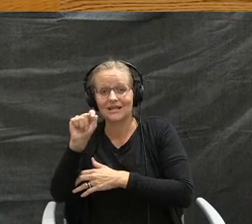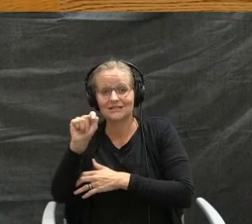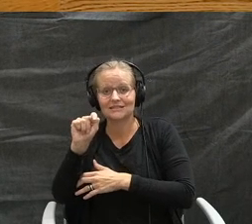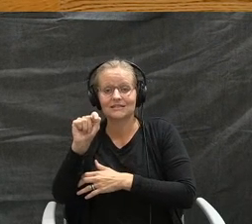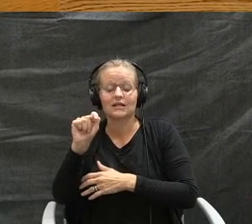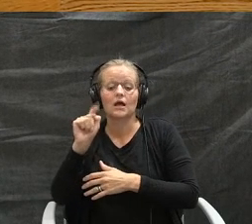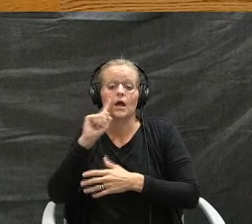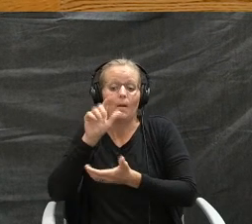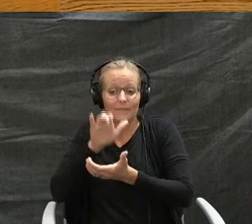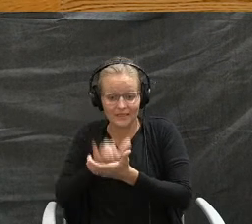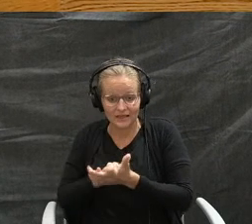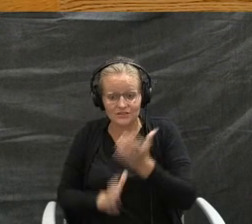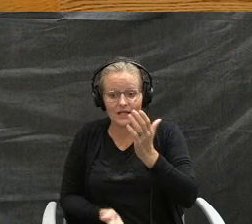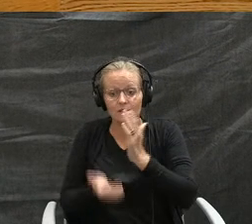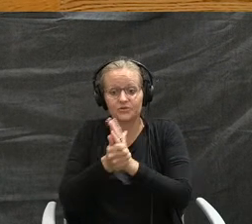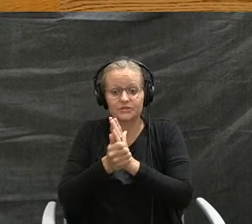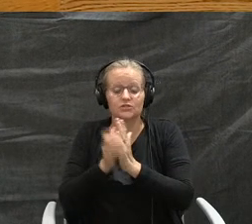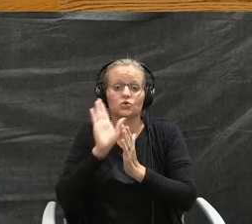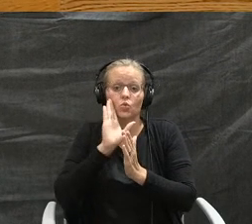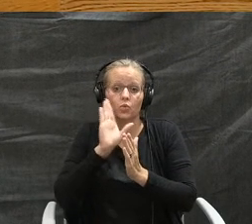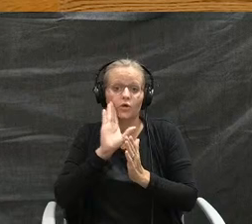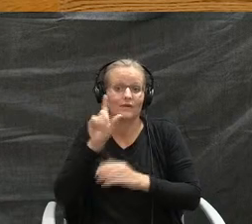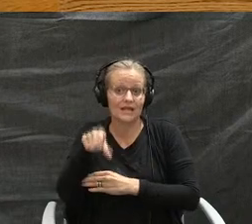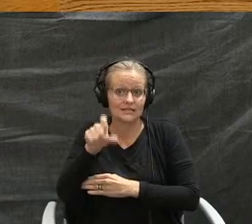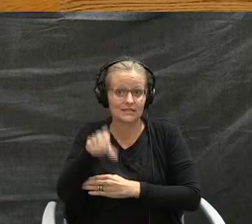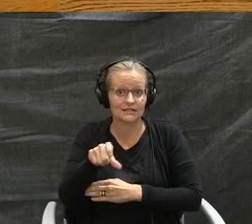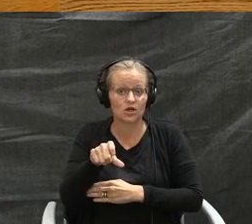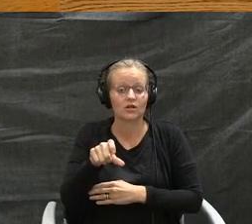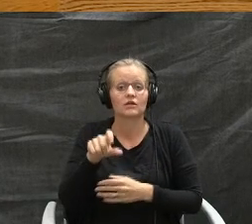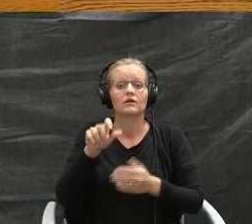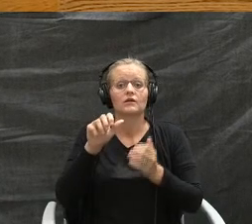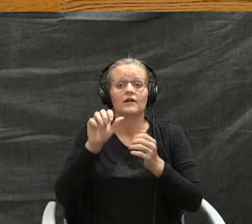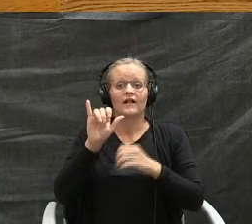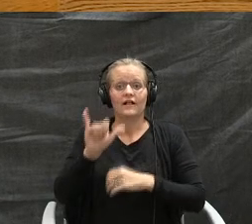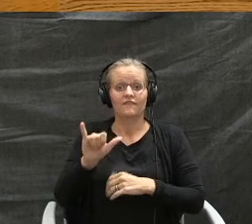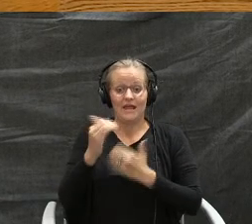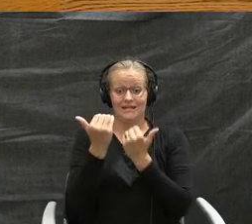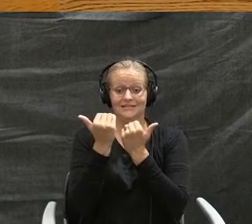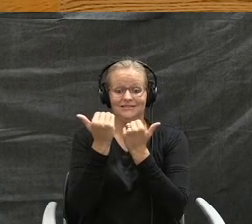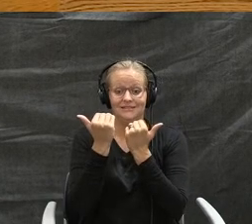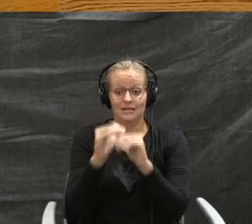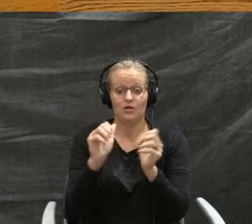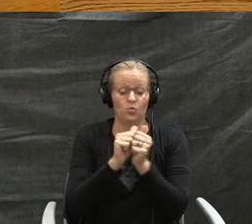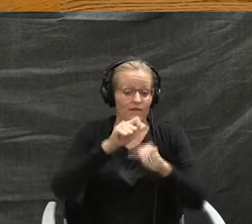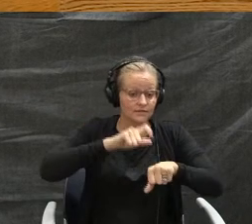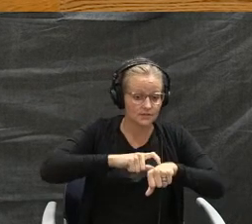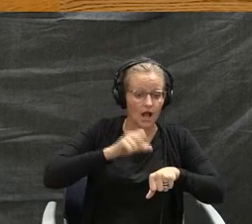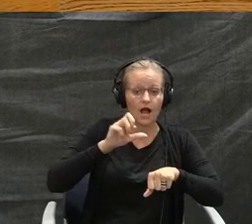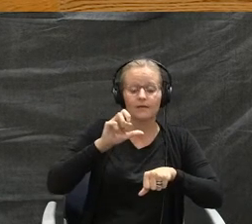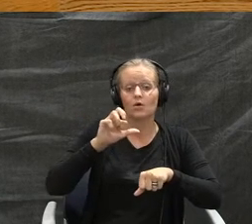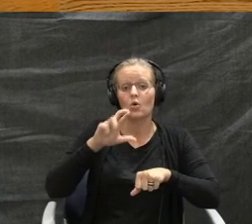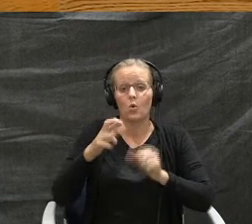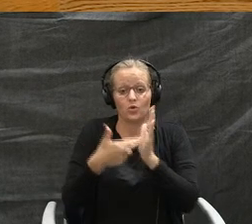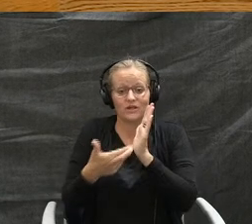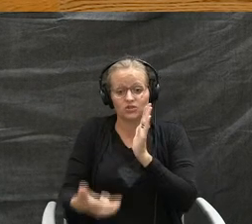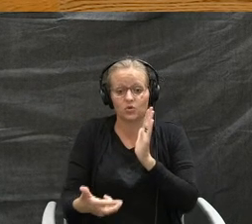And that constraints of time in public health considerations render in impractical to hold the school board meeting to